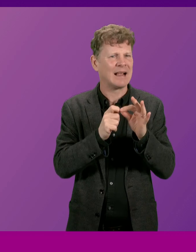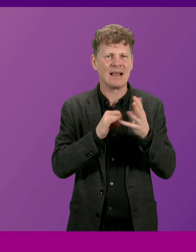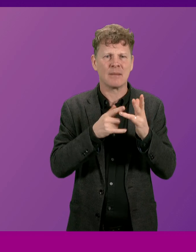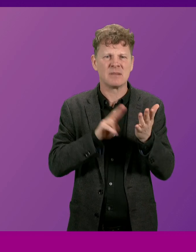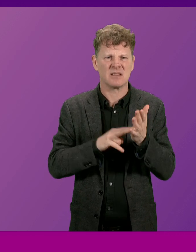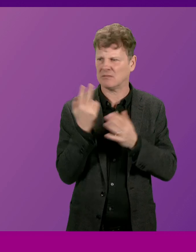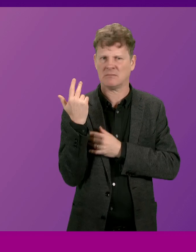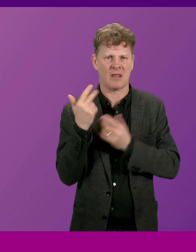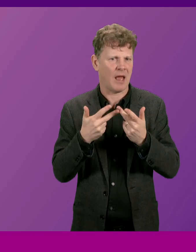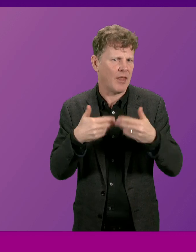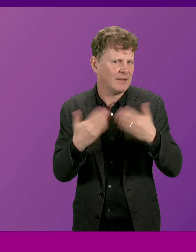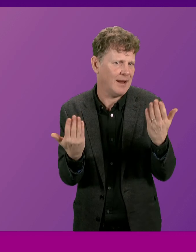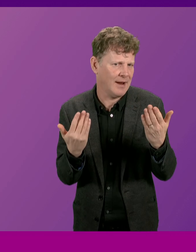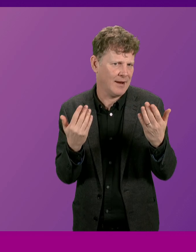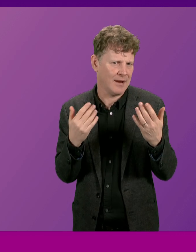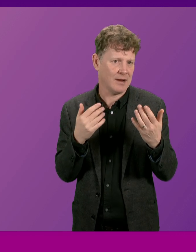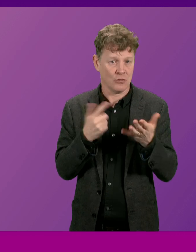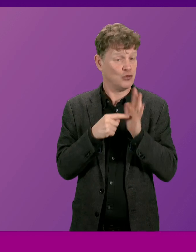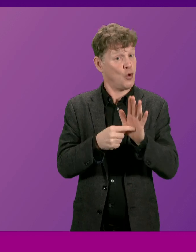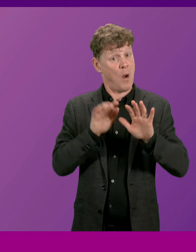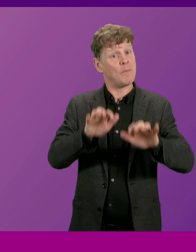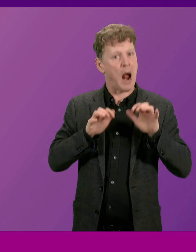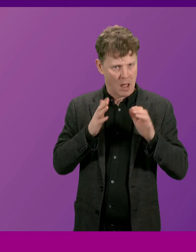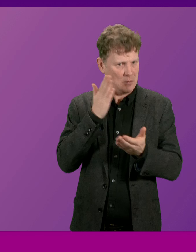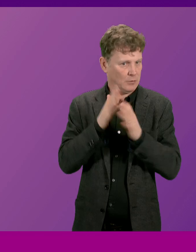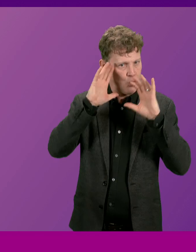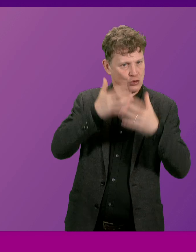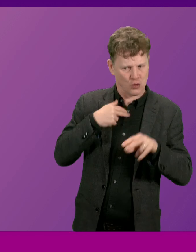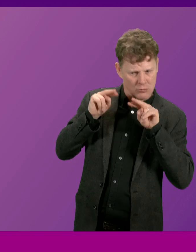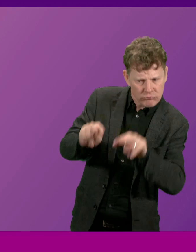provides an illustration of the degree of parliamentary concern on the question.